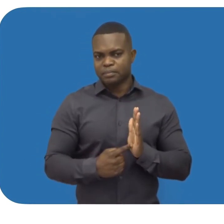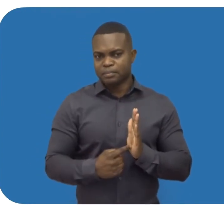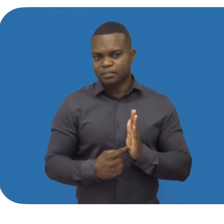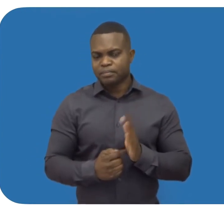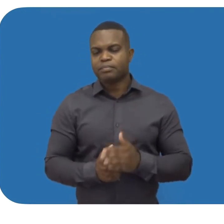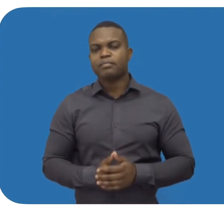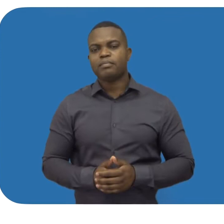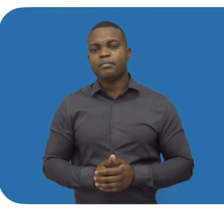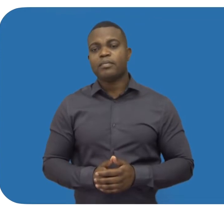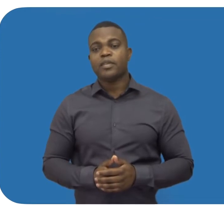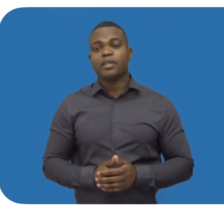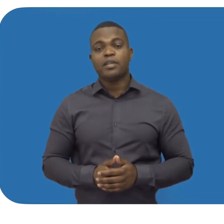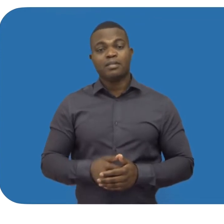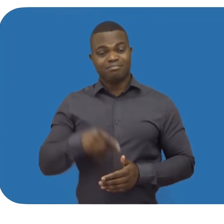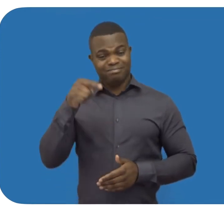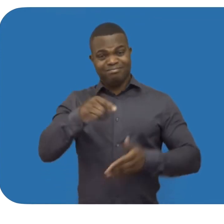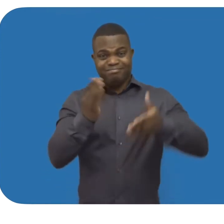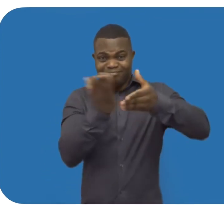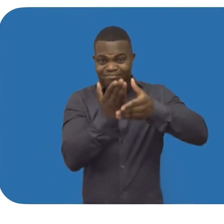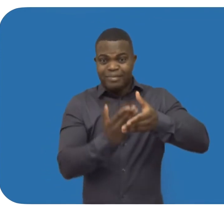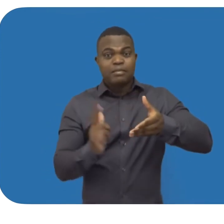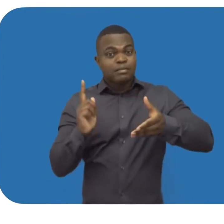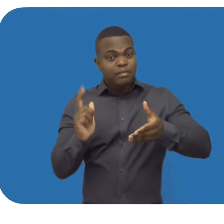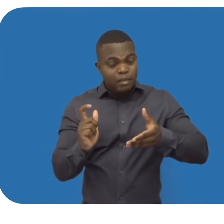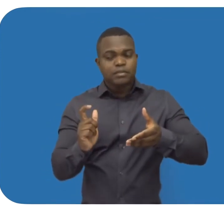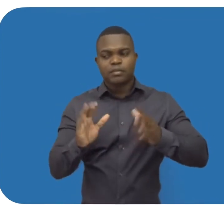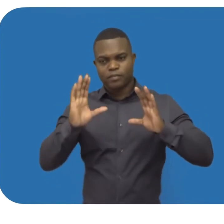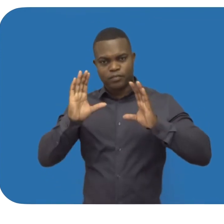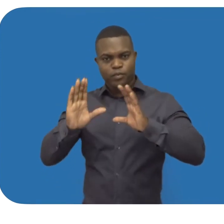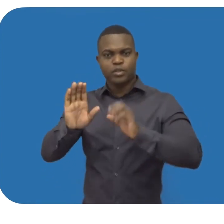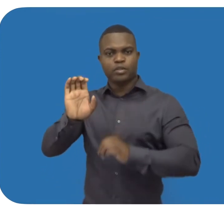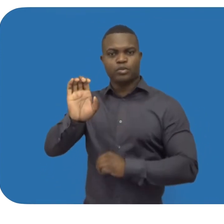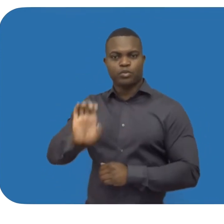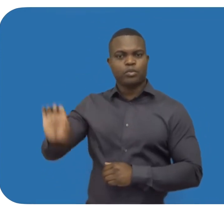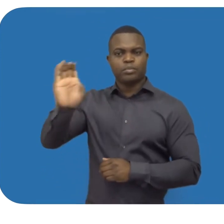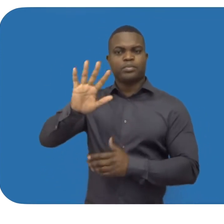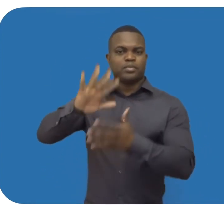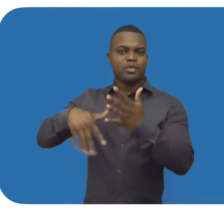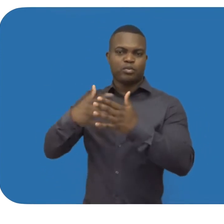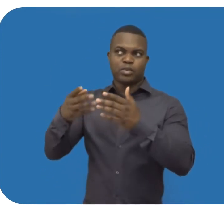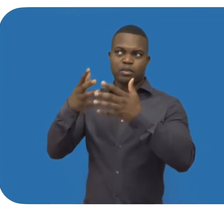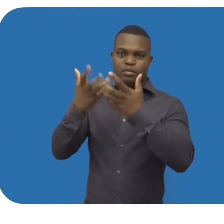As mentioned before, we started the Compendium as an overview of European sign language resources